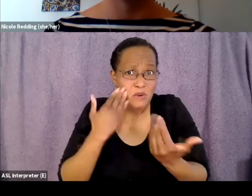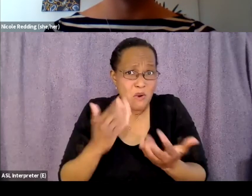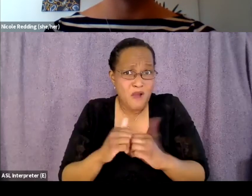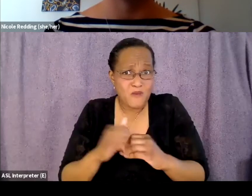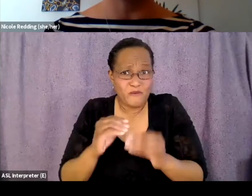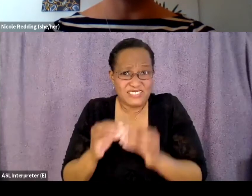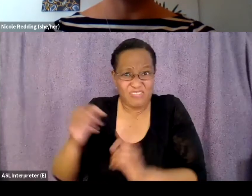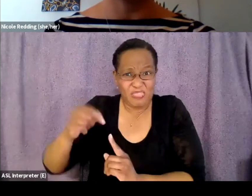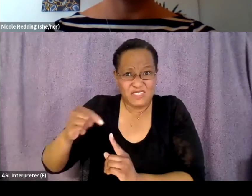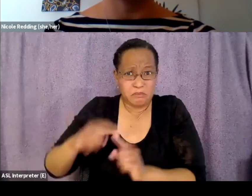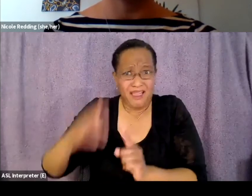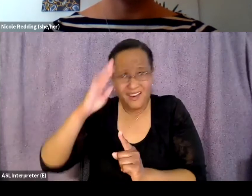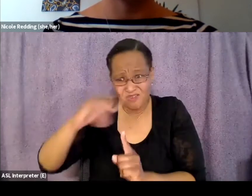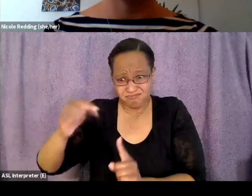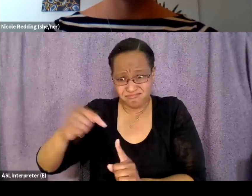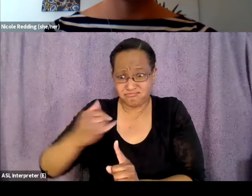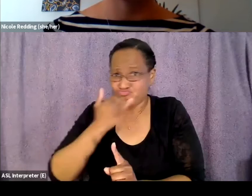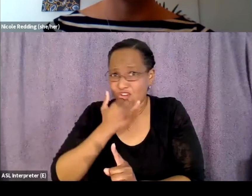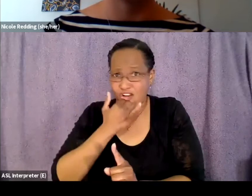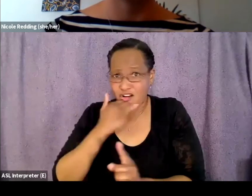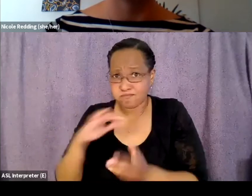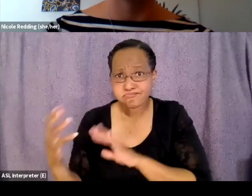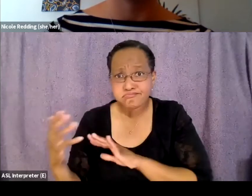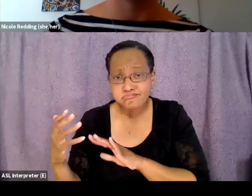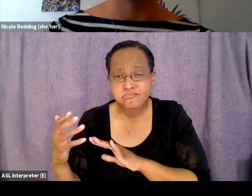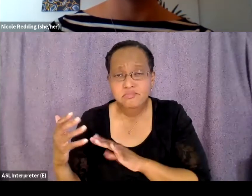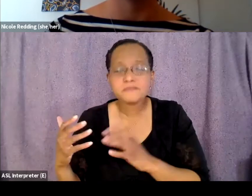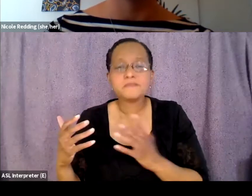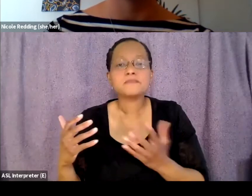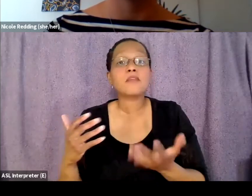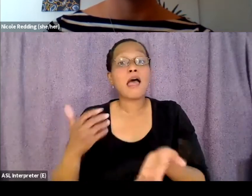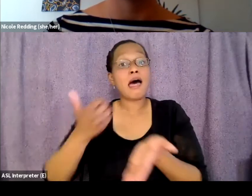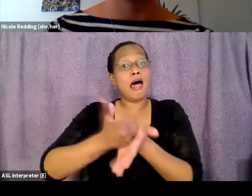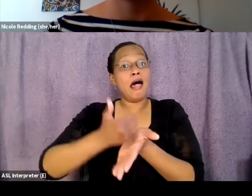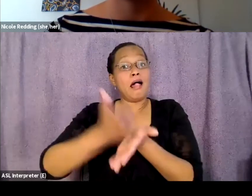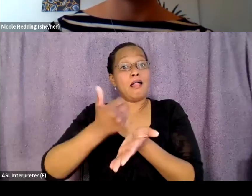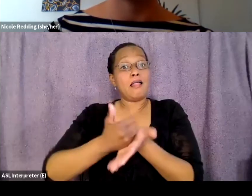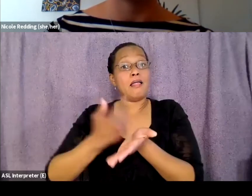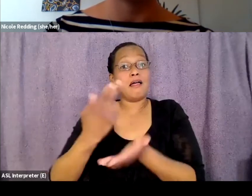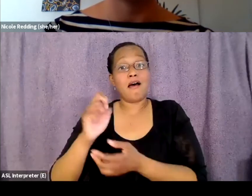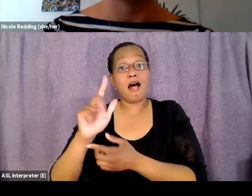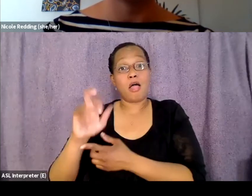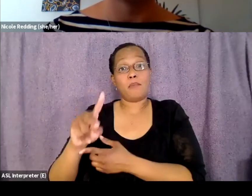Keah Brown: I think, unfortunately for so many of us it's a really long battle fighting